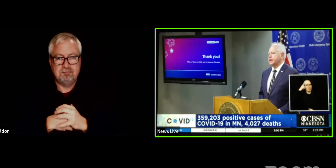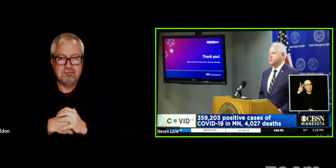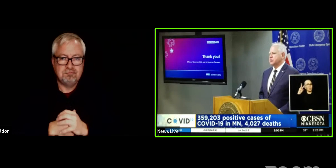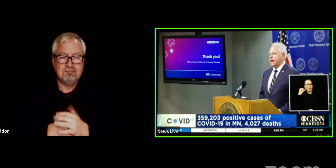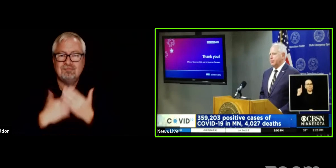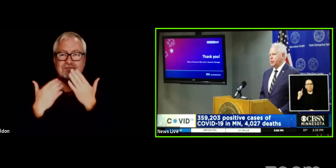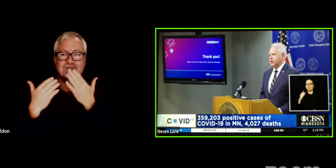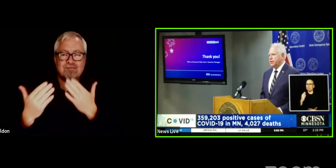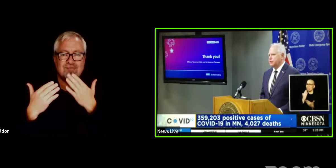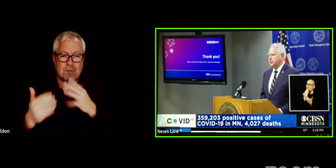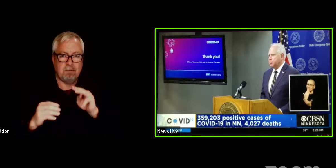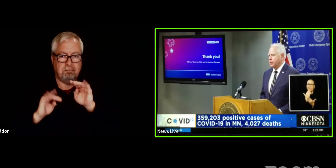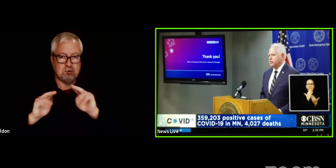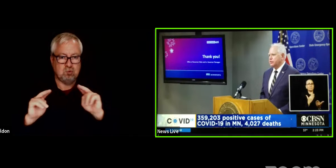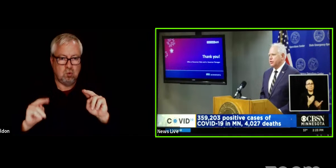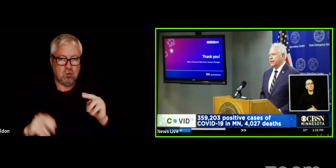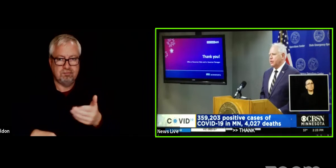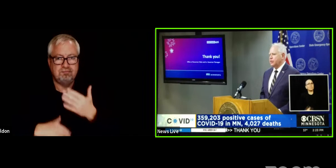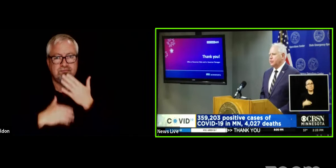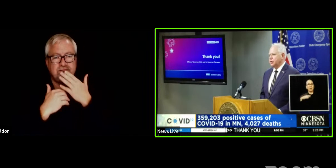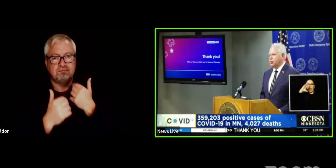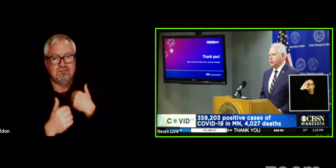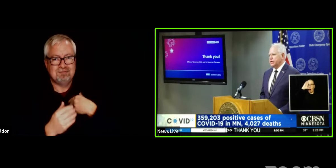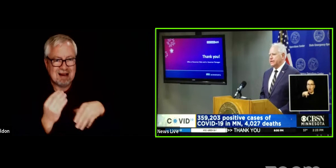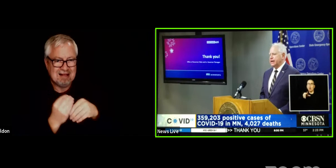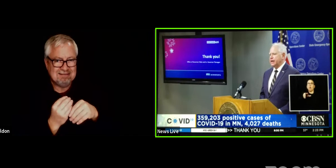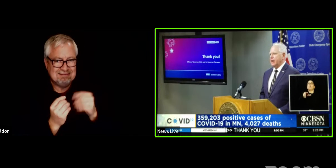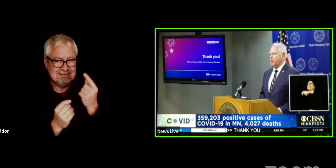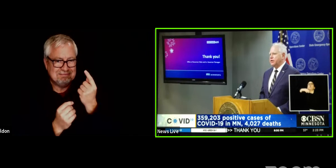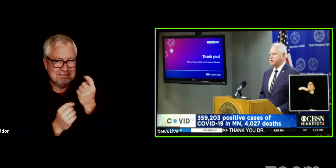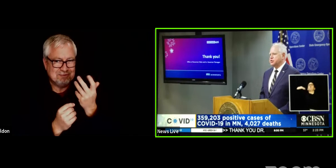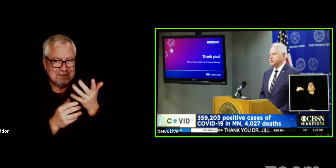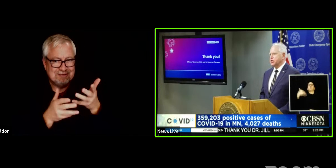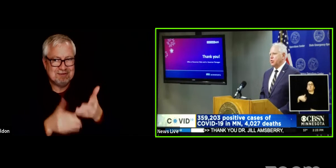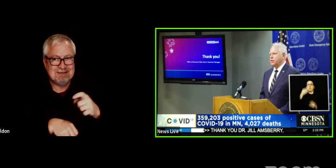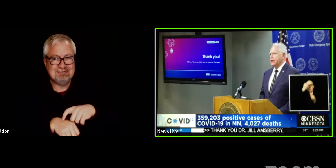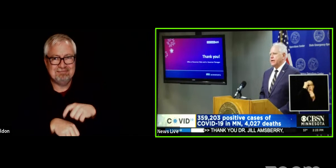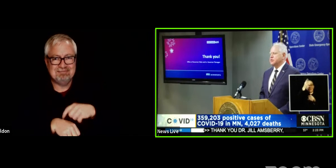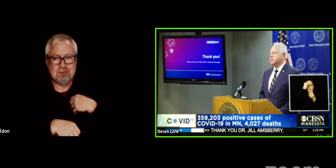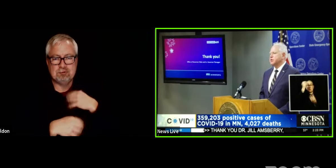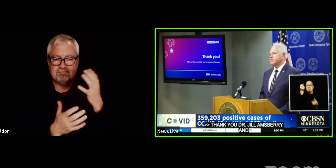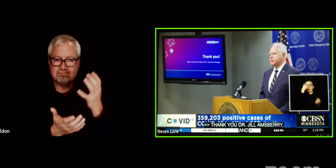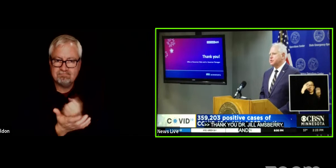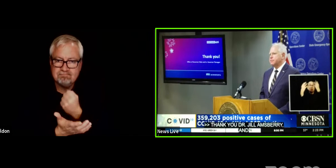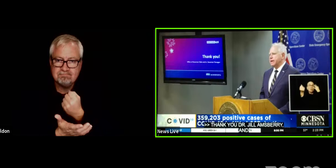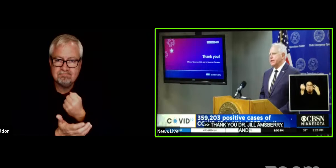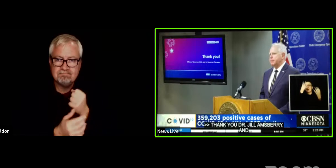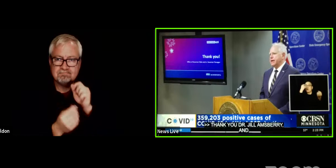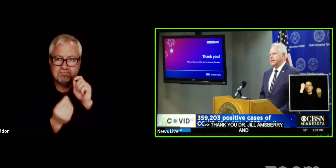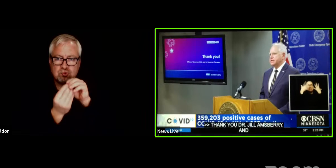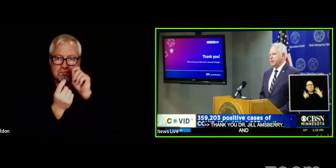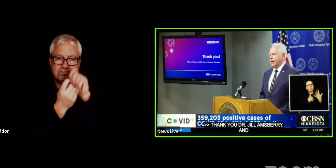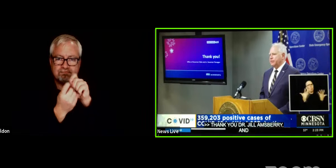EXTRA TIME. WE THOUGHT IT WAS IMPORTANT TO TRY TO GO INTO A LITTLE MORE DETAIL. I WANT TO NOTE THIS WILL BE THE FIRST OF MANY UPDATES AROUND